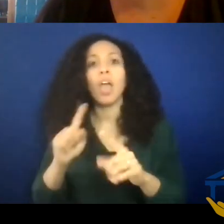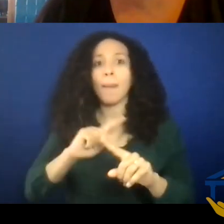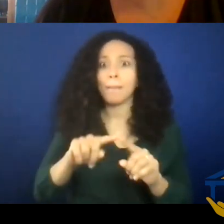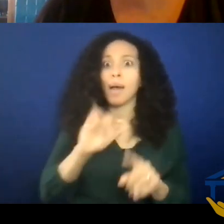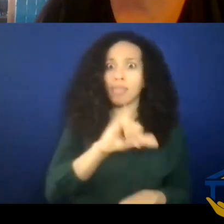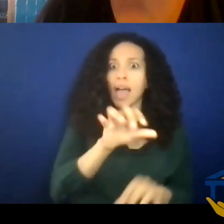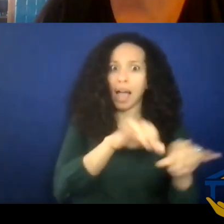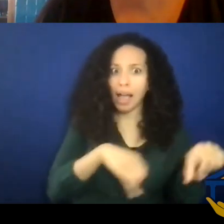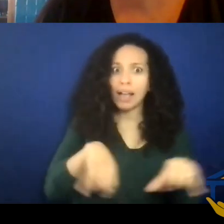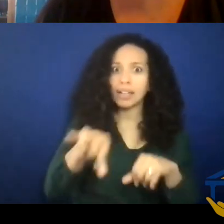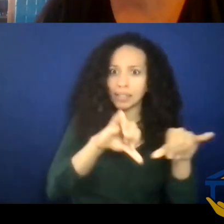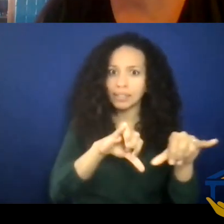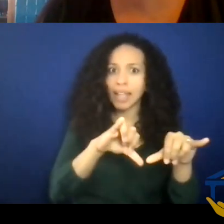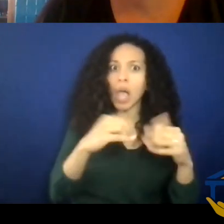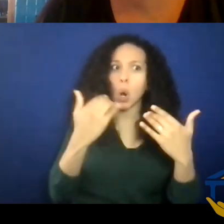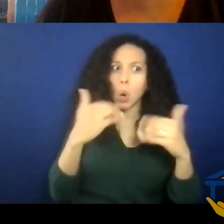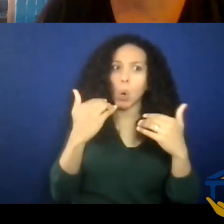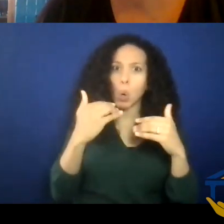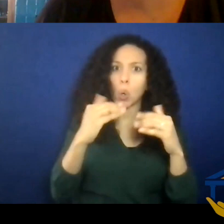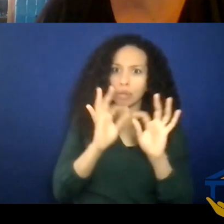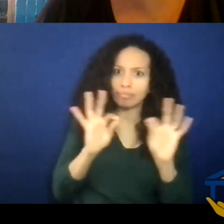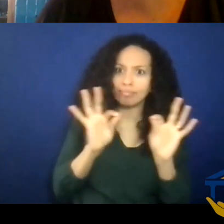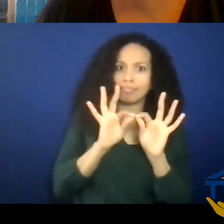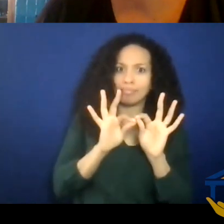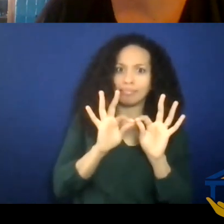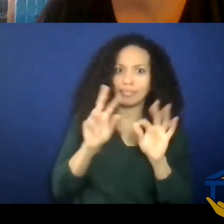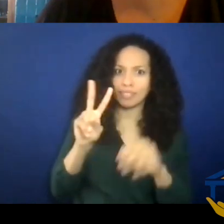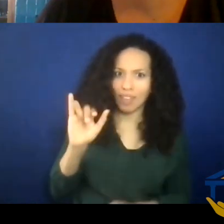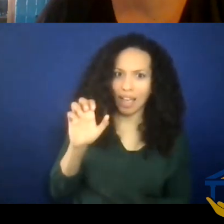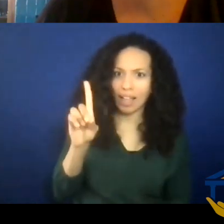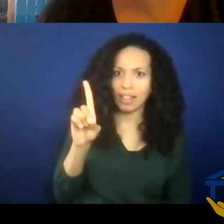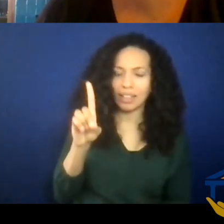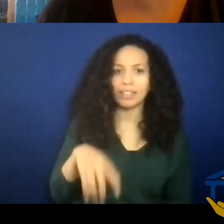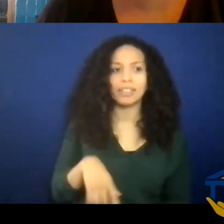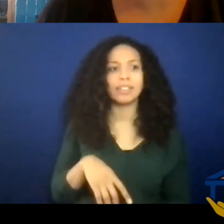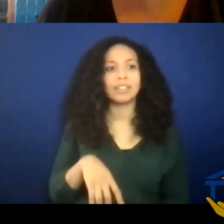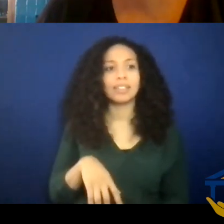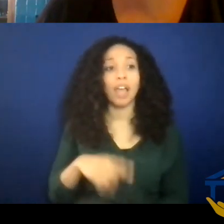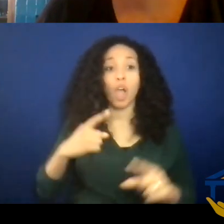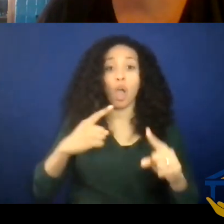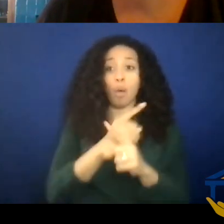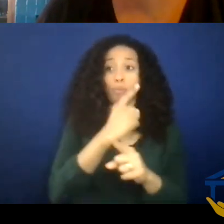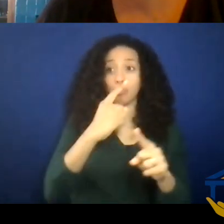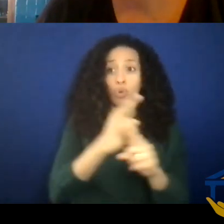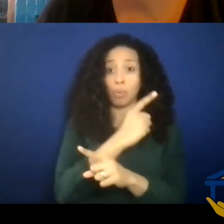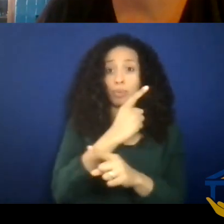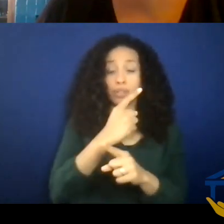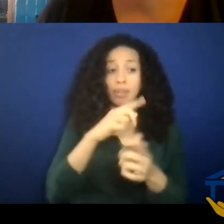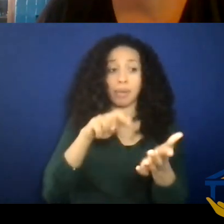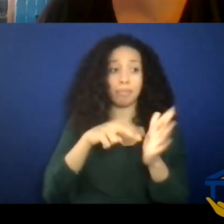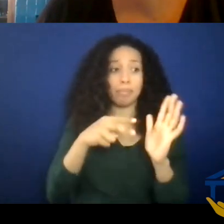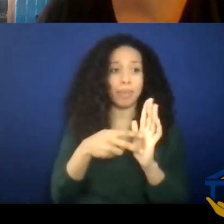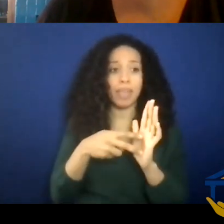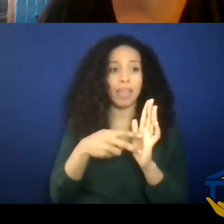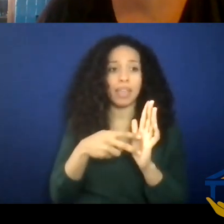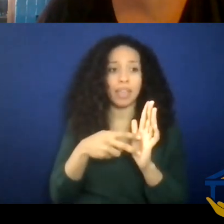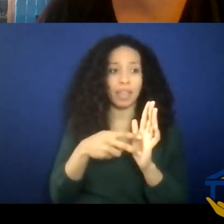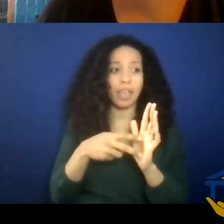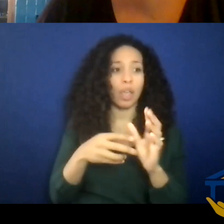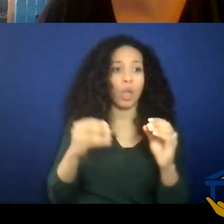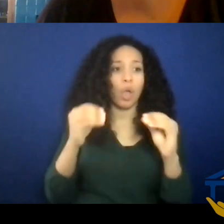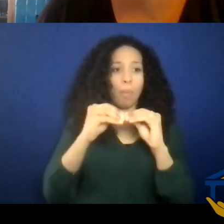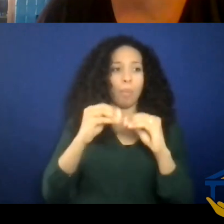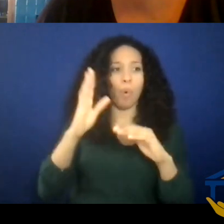The Supreme Court has said that appropriateness means more than a minimum educational progress.